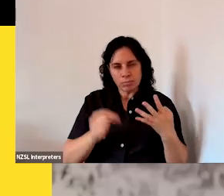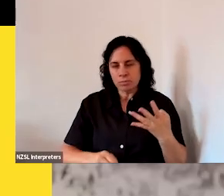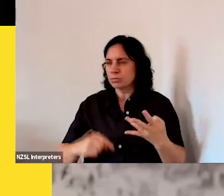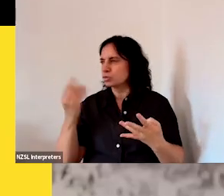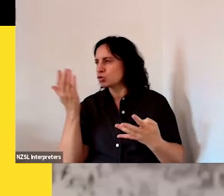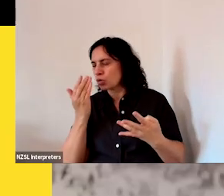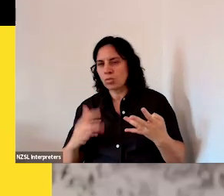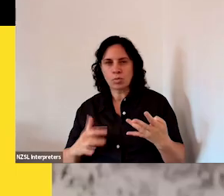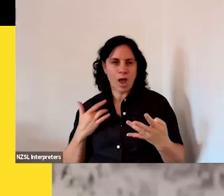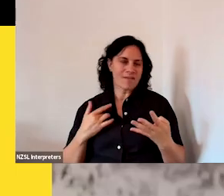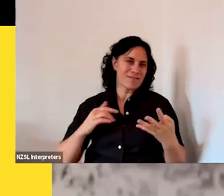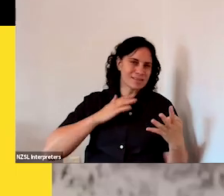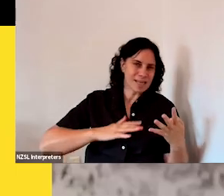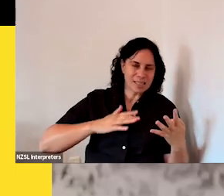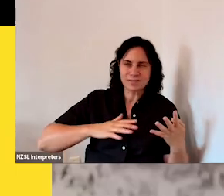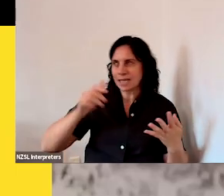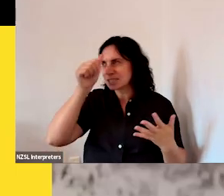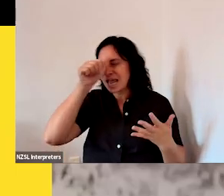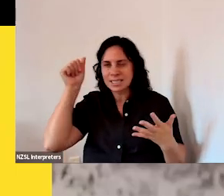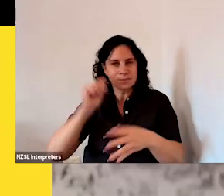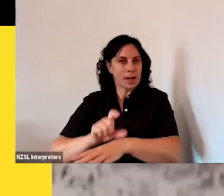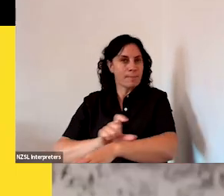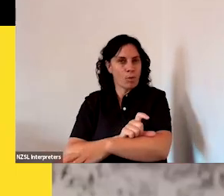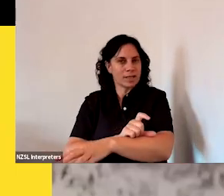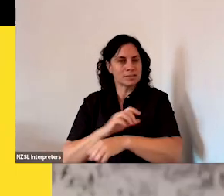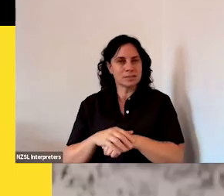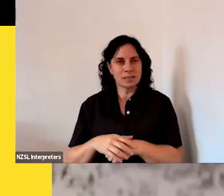satisfaction and academic points, a positive peer relationships